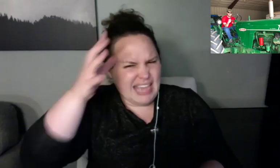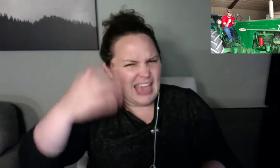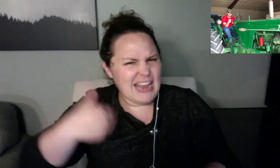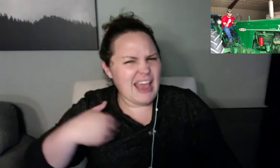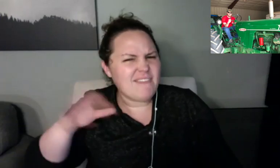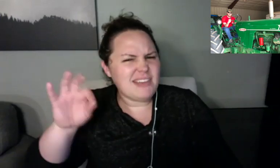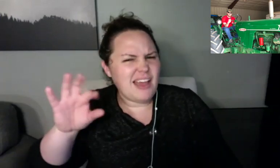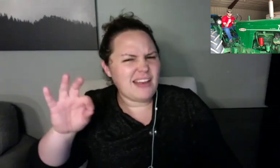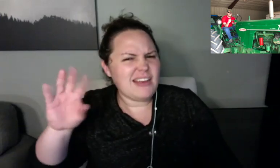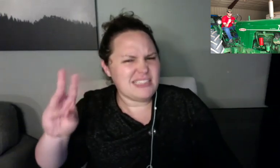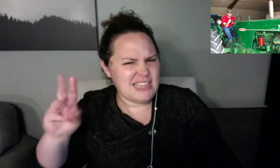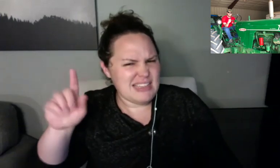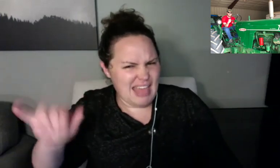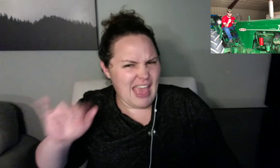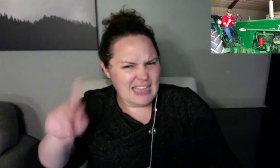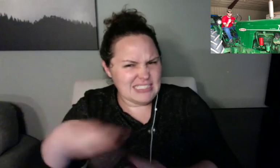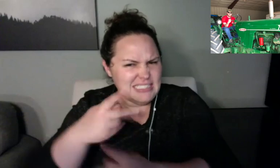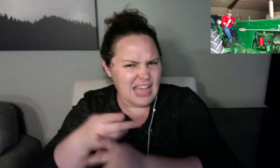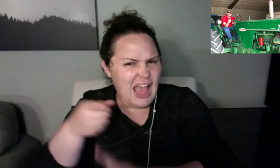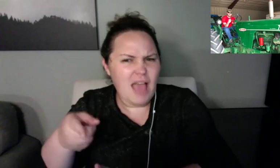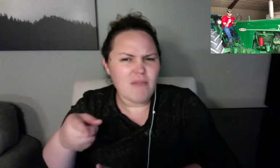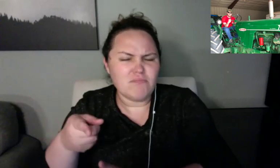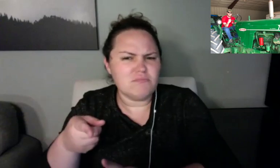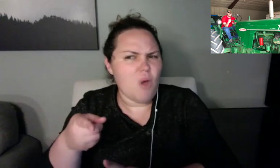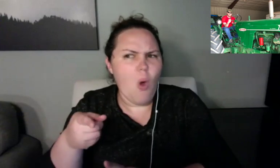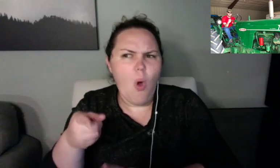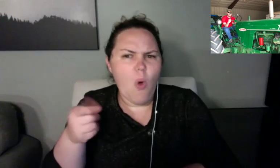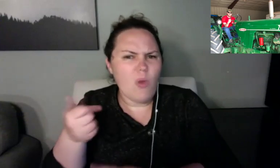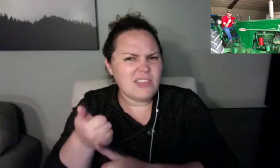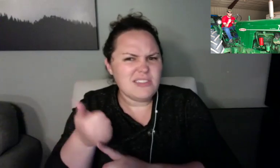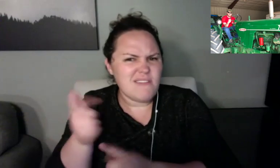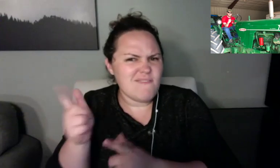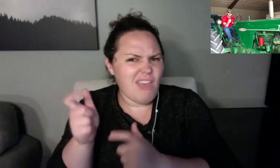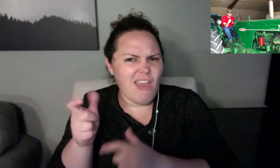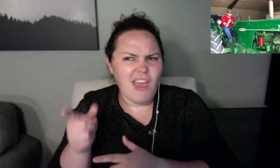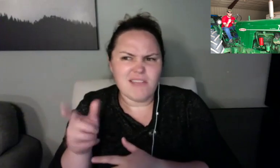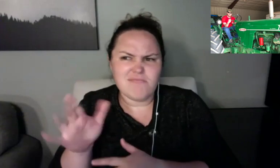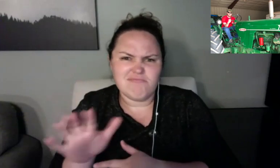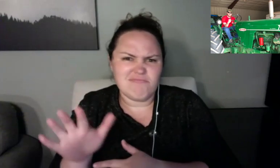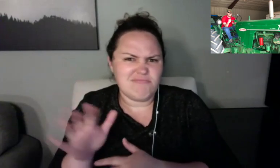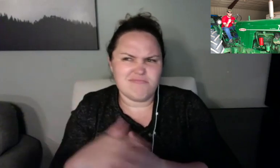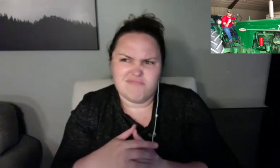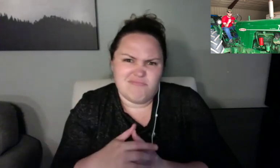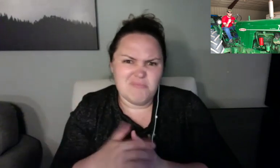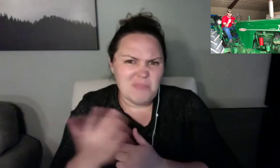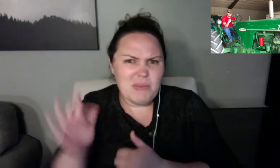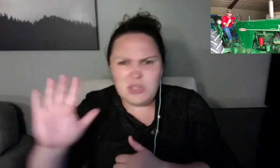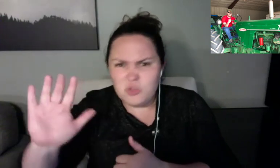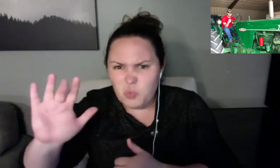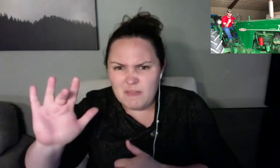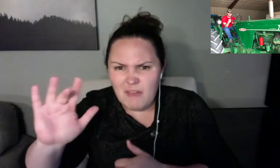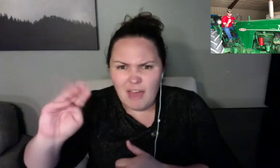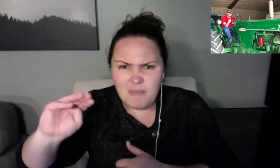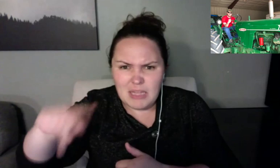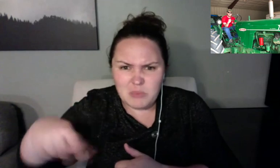that will go it would go a good oh easy 25. >> RJ: Wow.